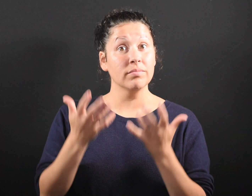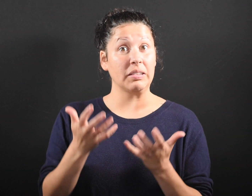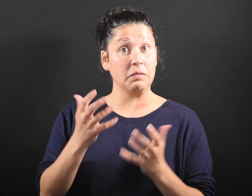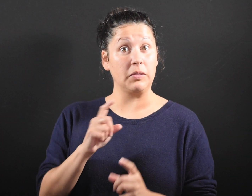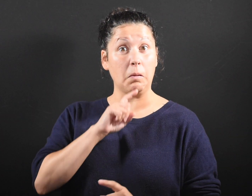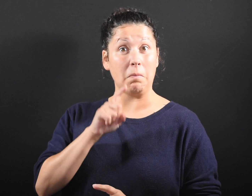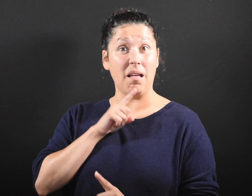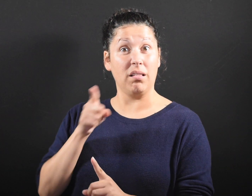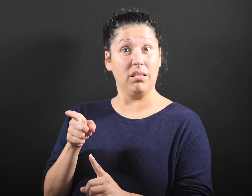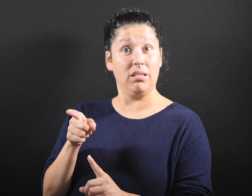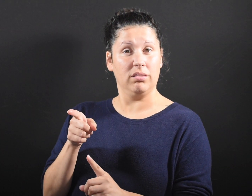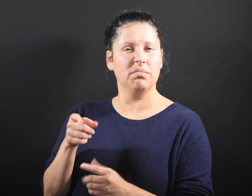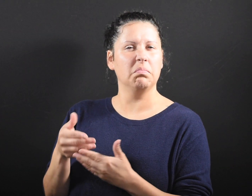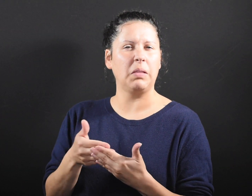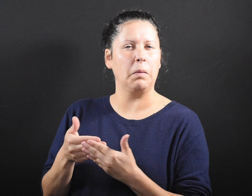Heavy Metals in Baby food